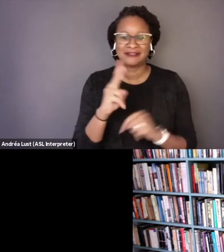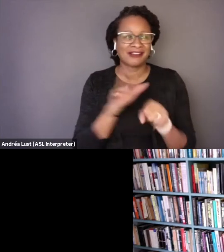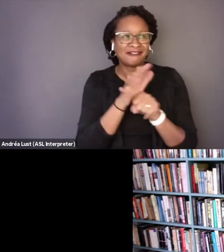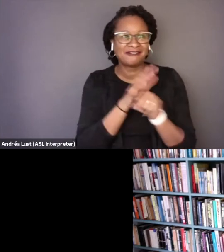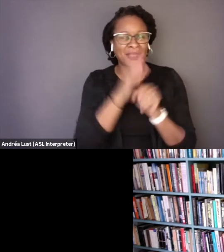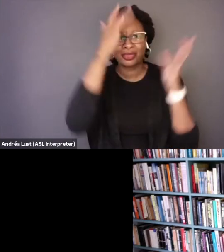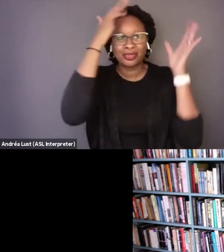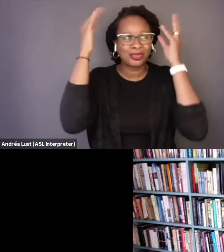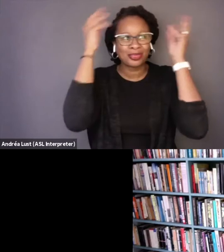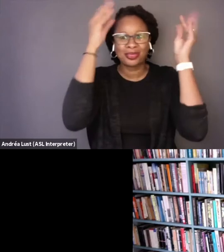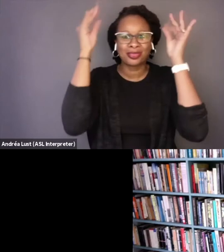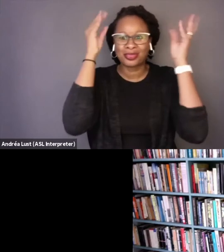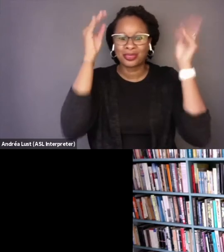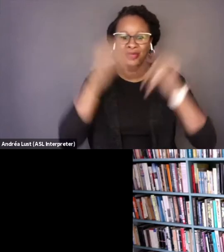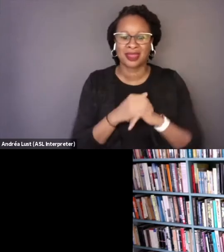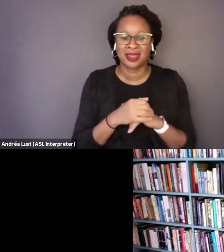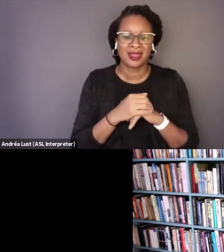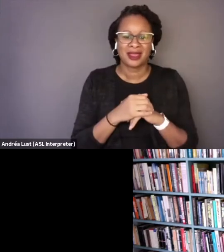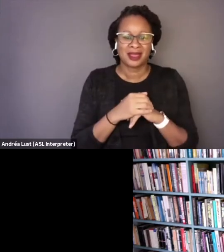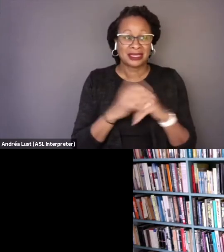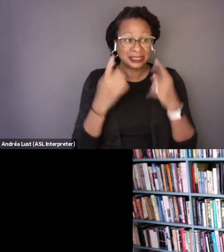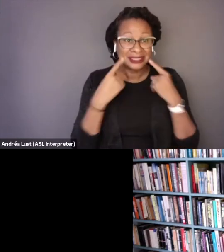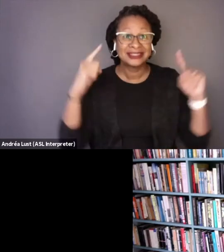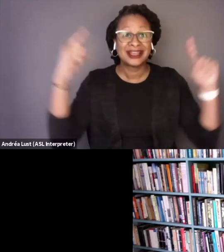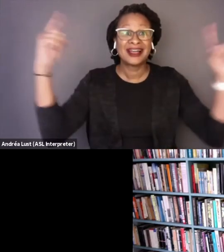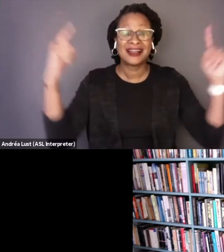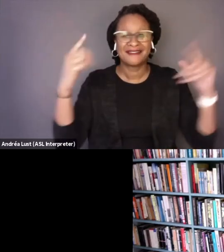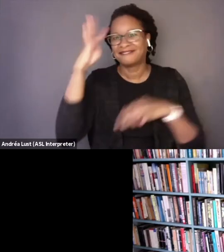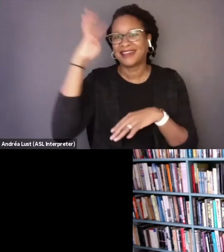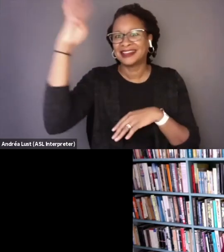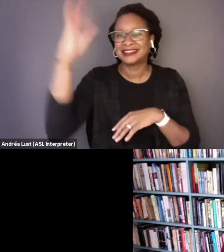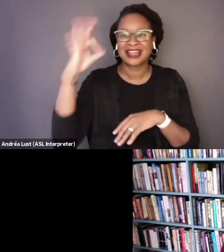of unachievable fantasies of a sailing the world.